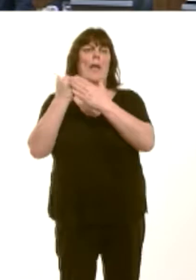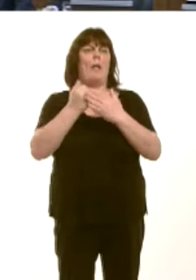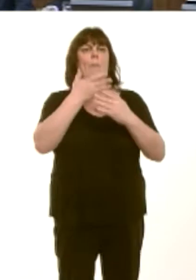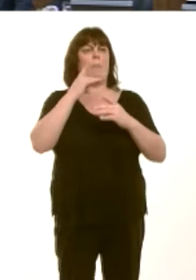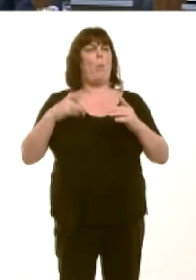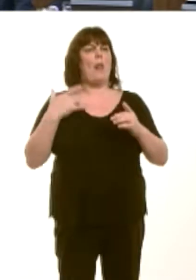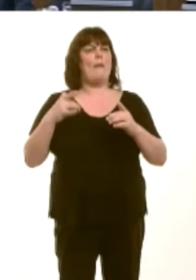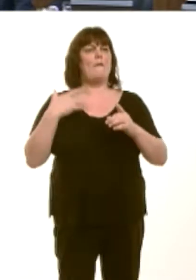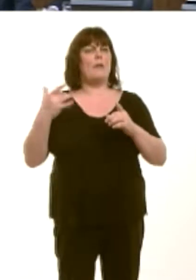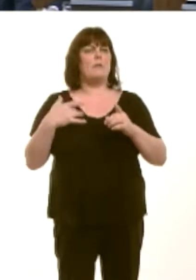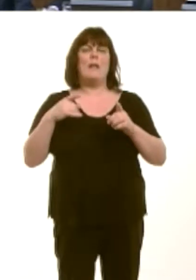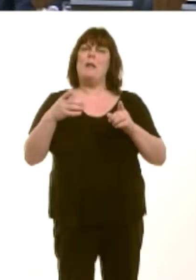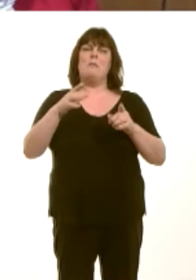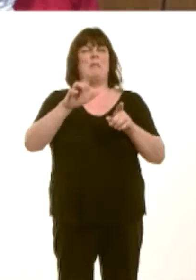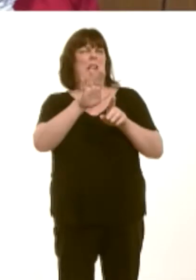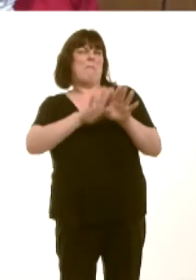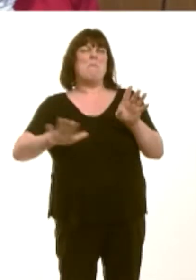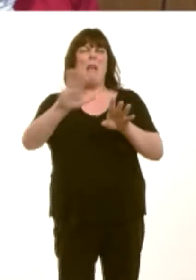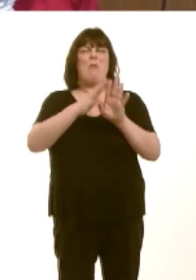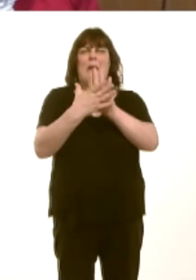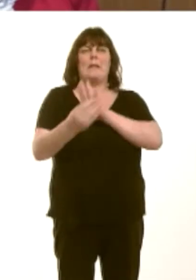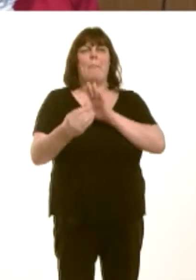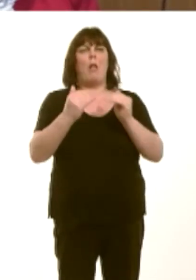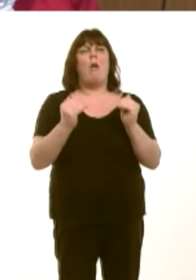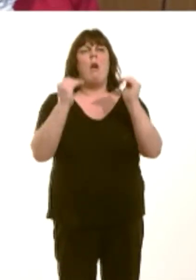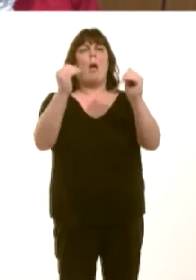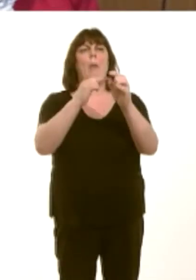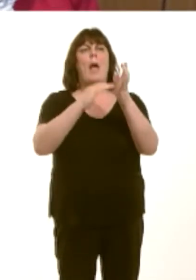In an area like the Upper Amman valley, where the county follows the Amman river, itís